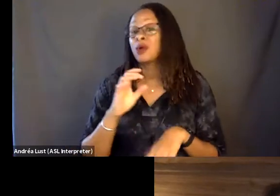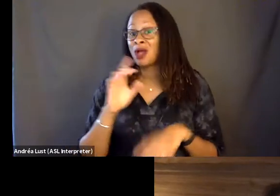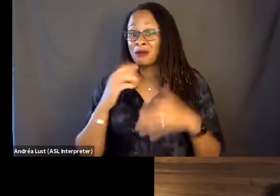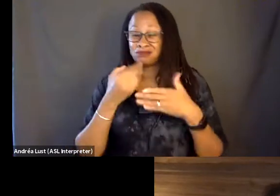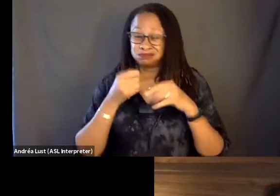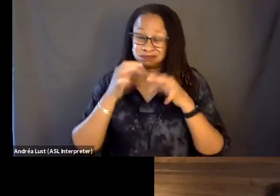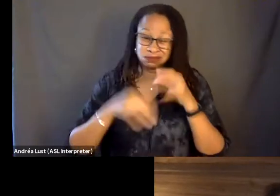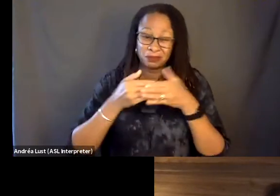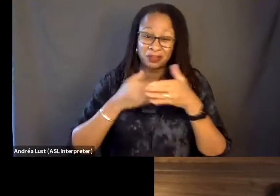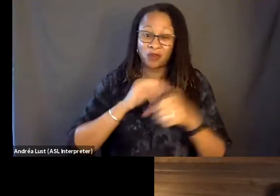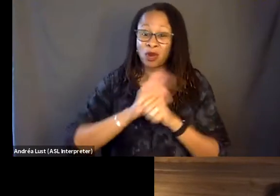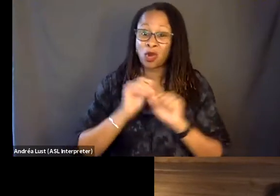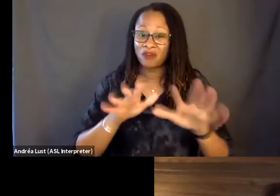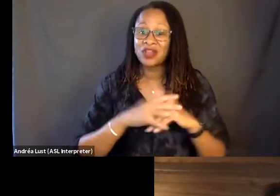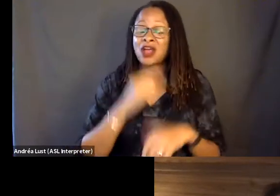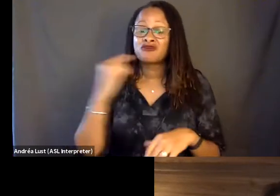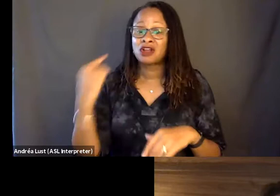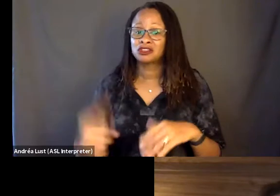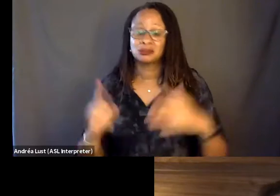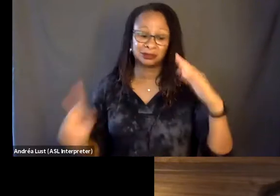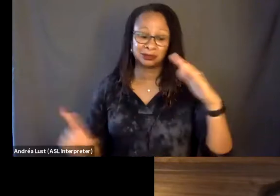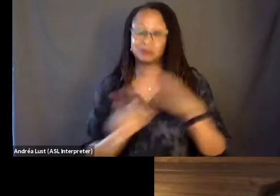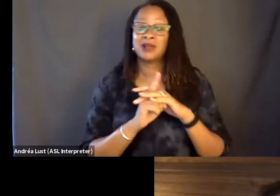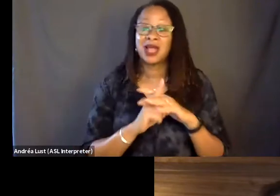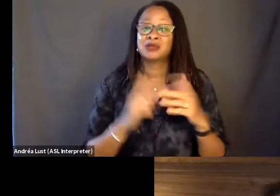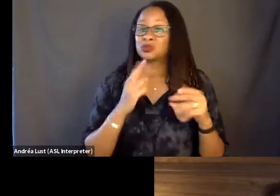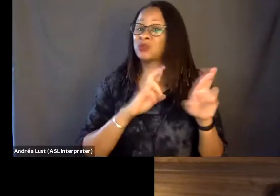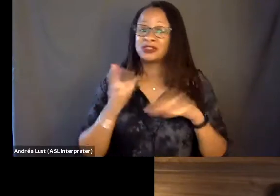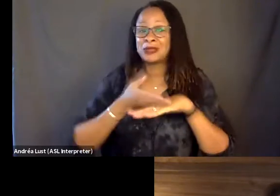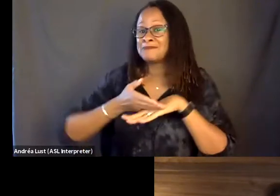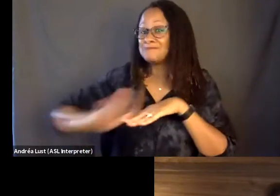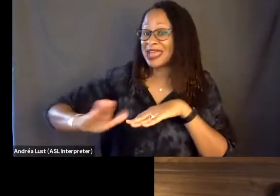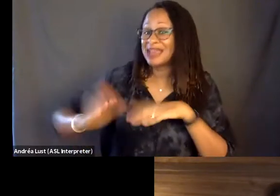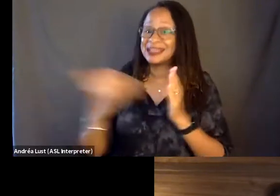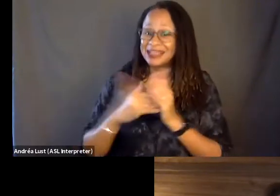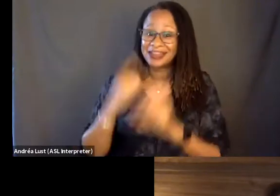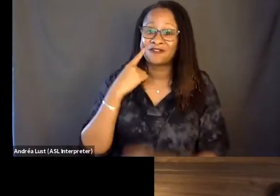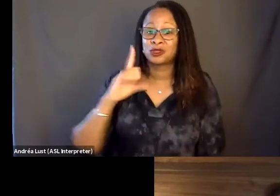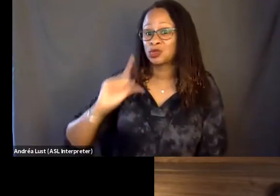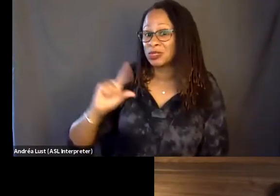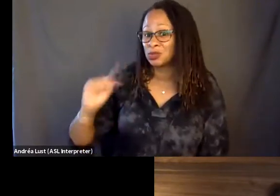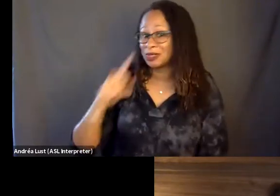to be on the verge of being banned again for the 2020 Summer Games.